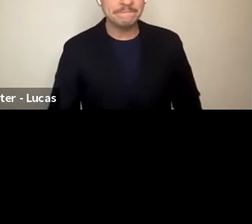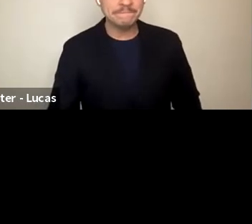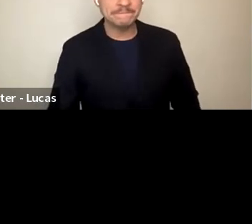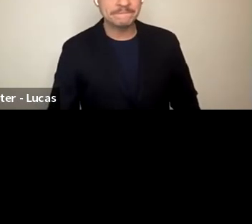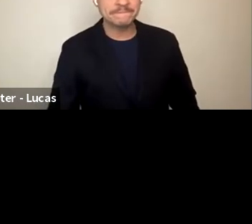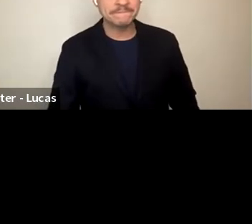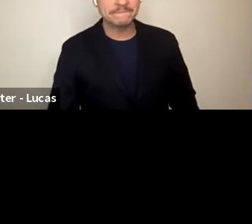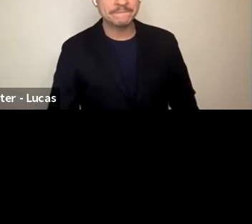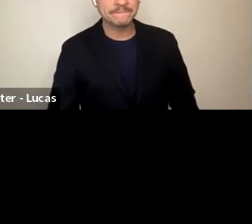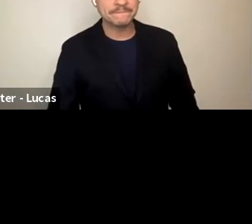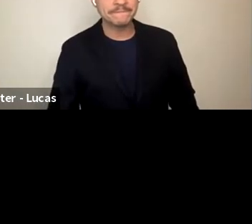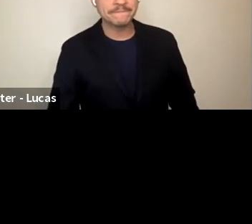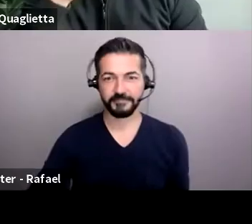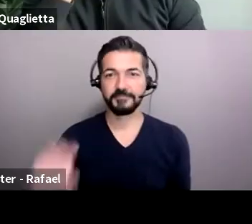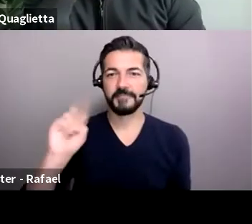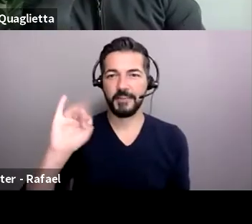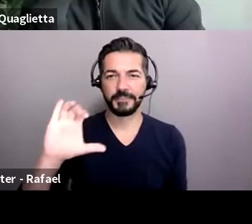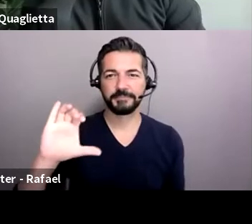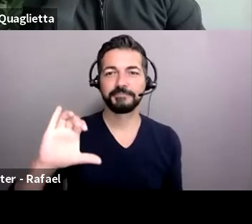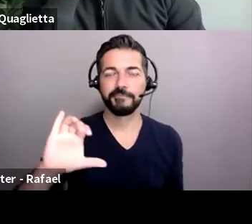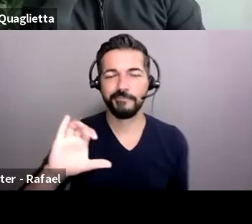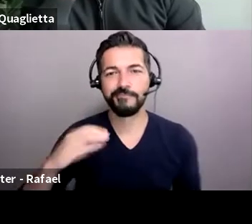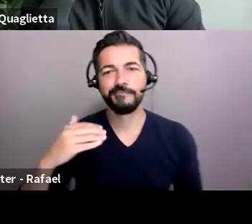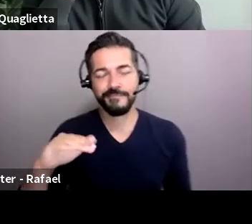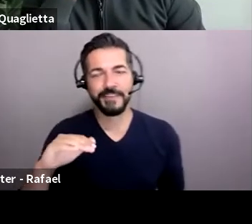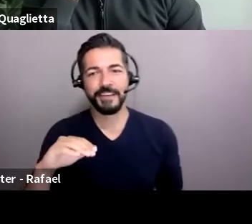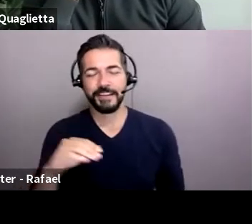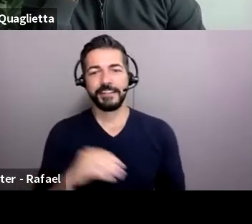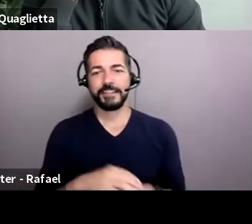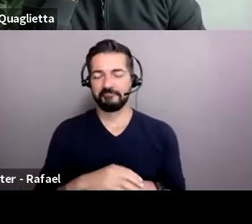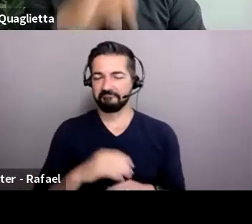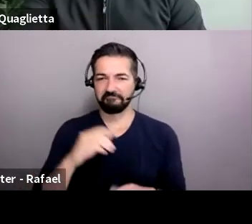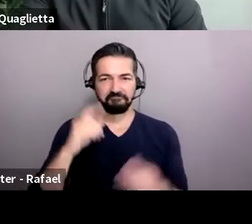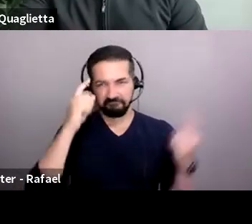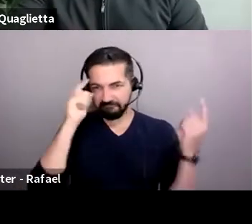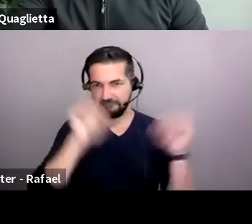So I really fully agree with everything I heard from an aura.